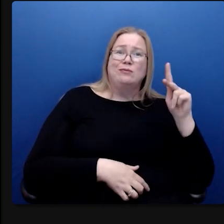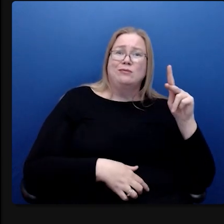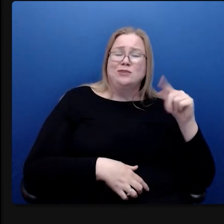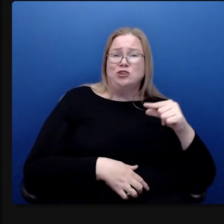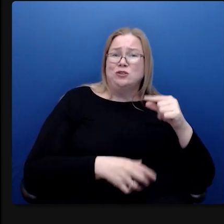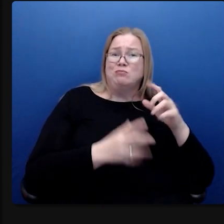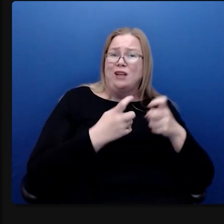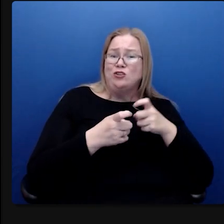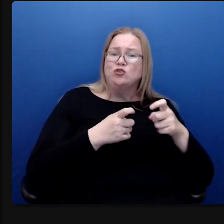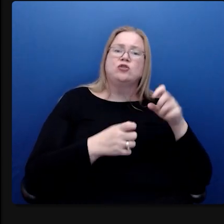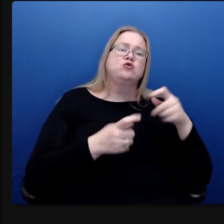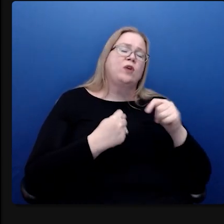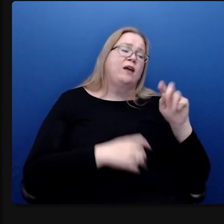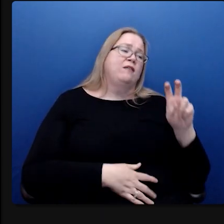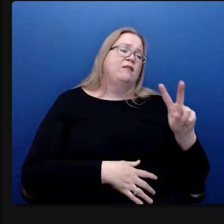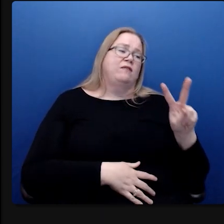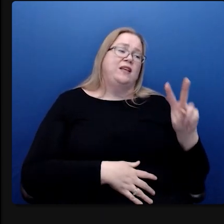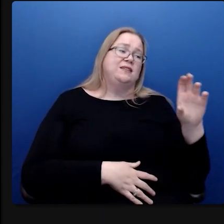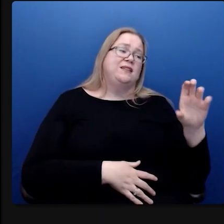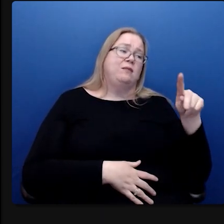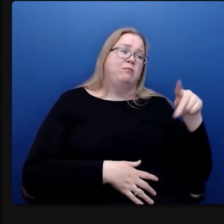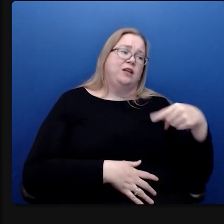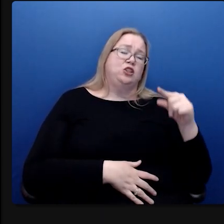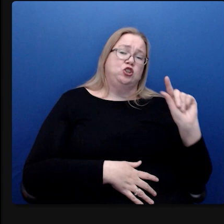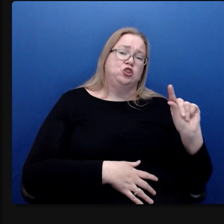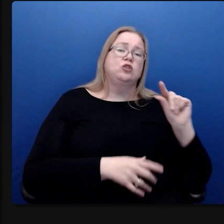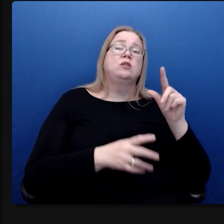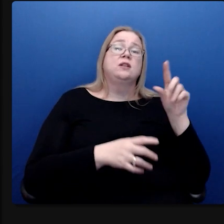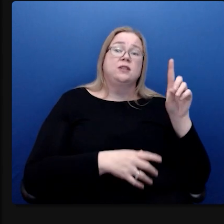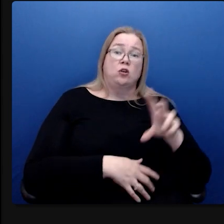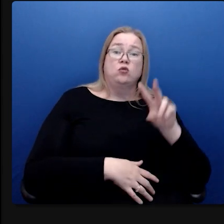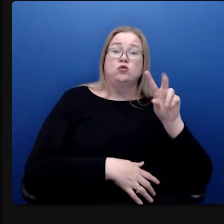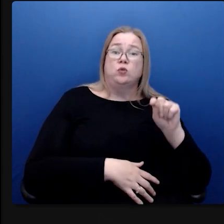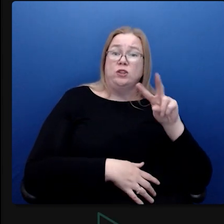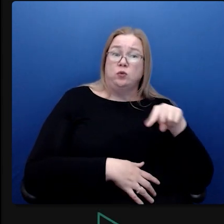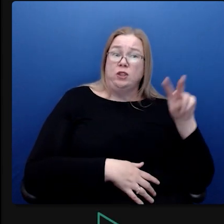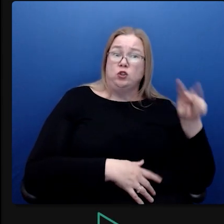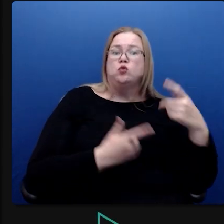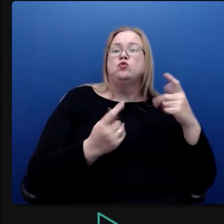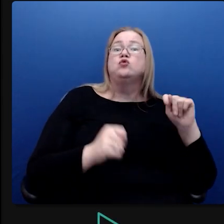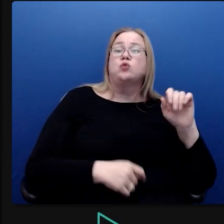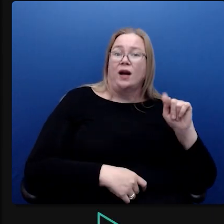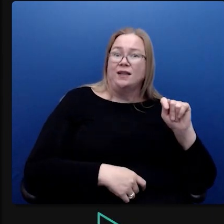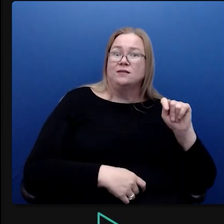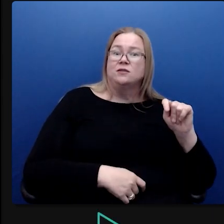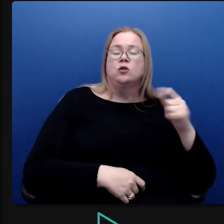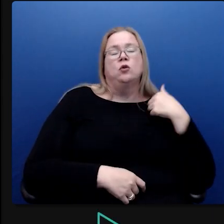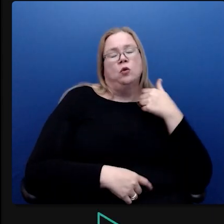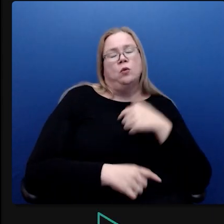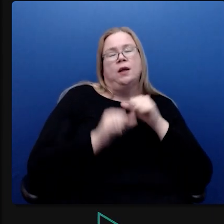but don't have a package manager? Try VC package. Download VS 2022 today and try it out.